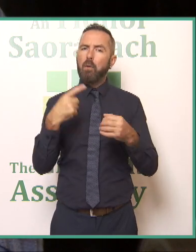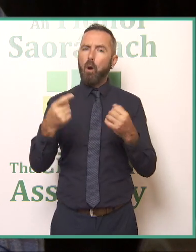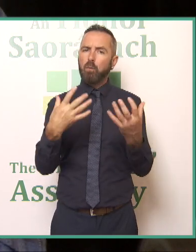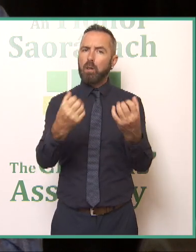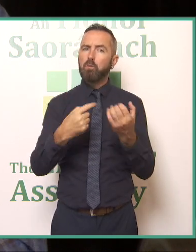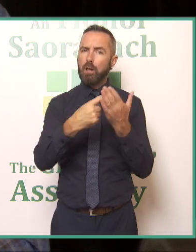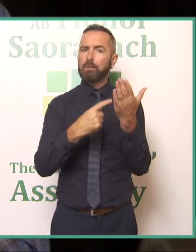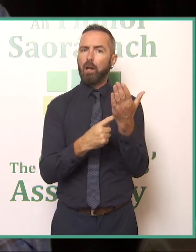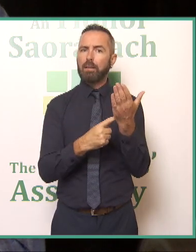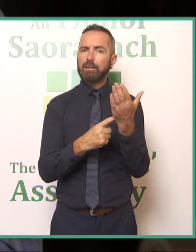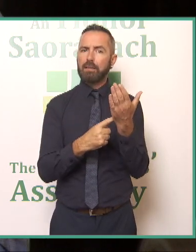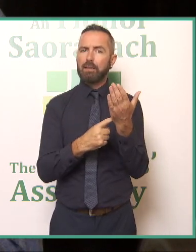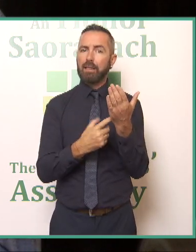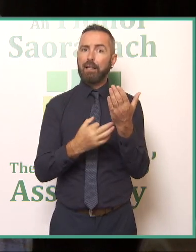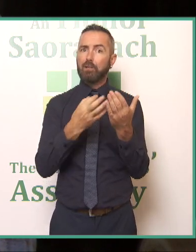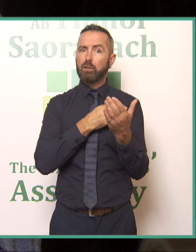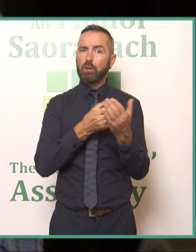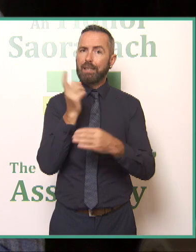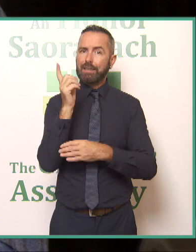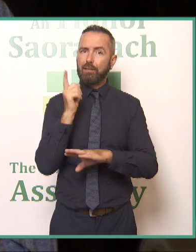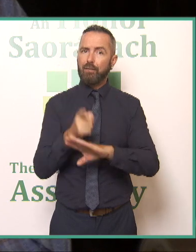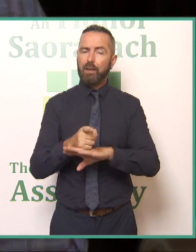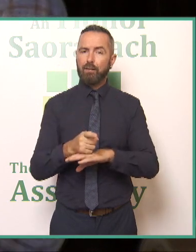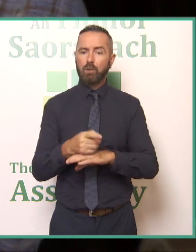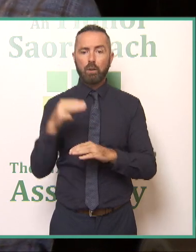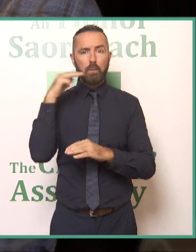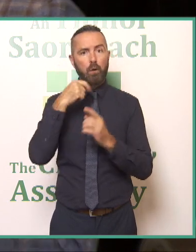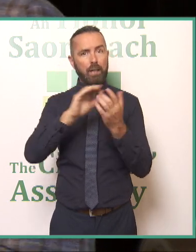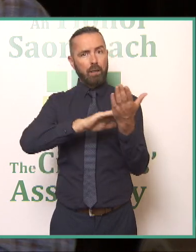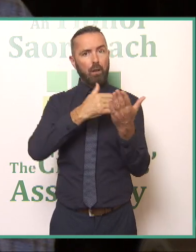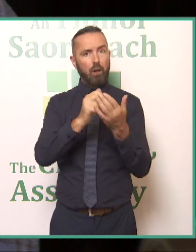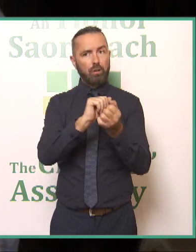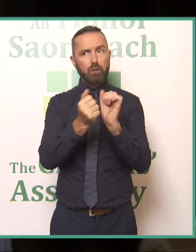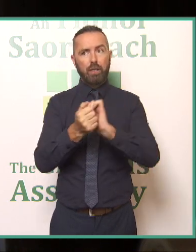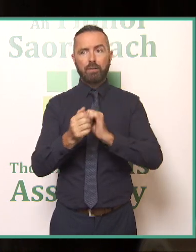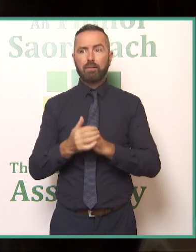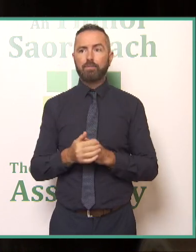in which they're centrifice so it's important that I was changed so let's quickly run Shield just a